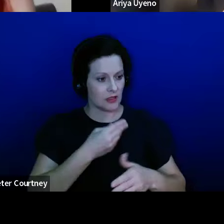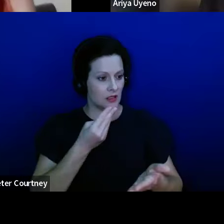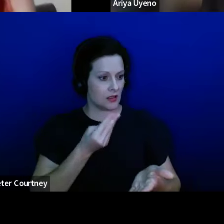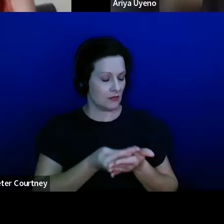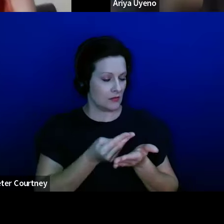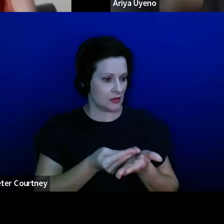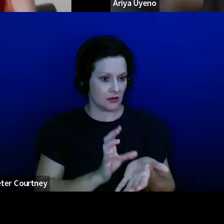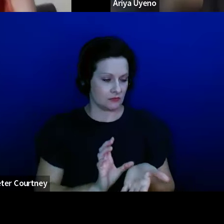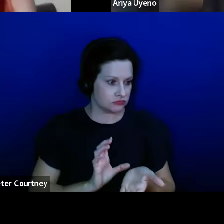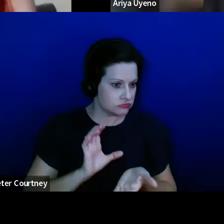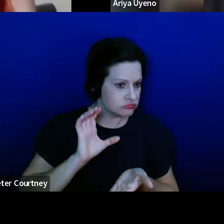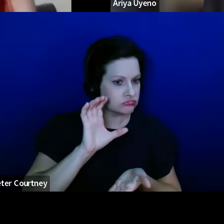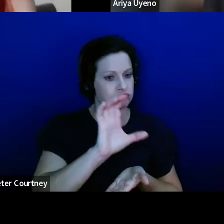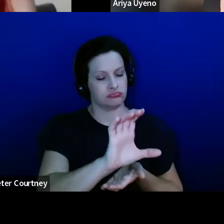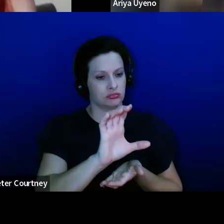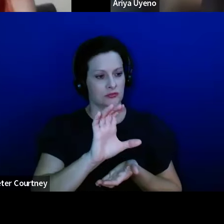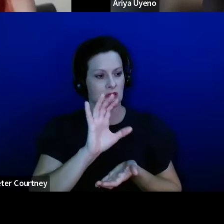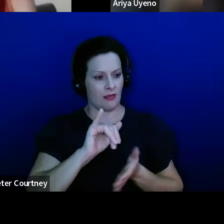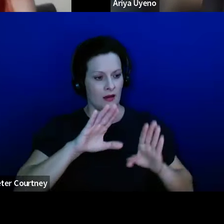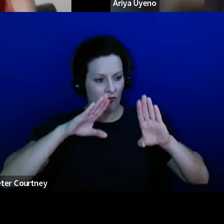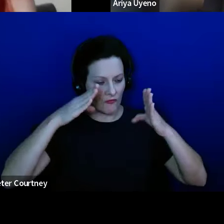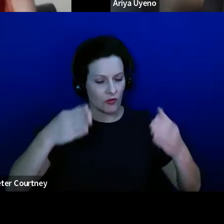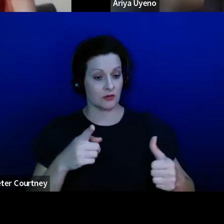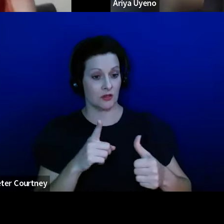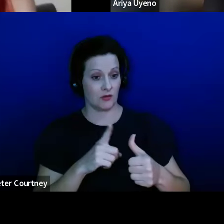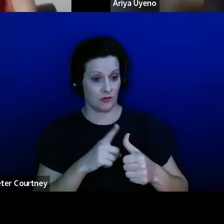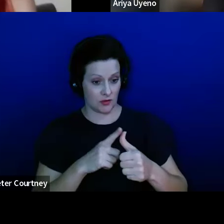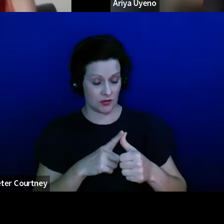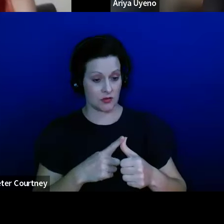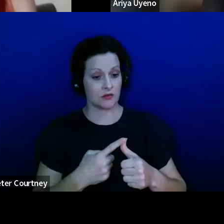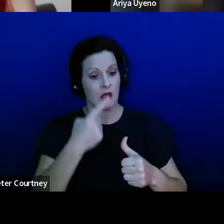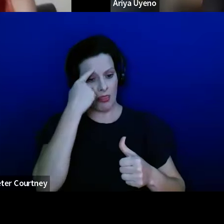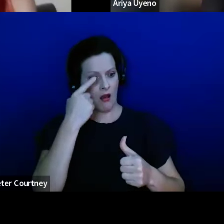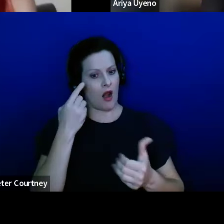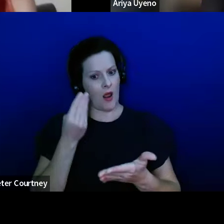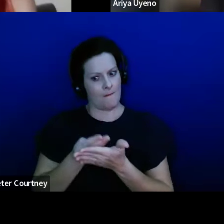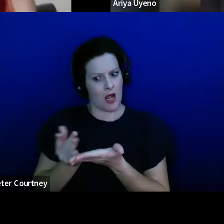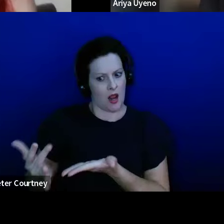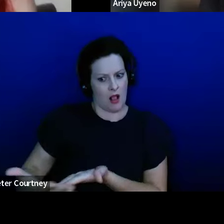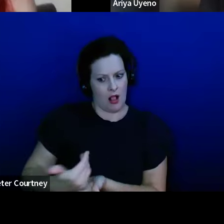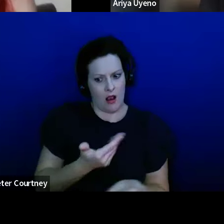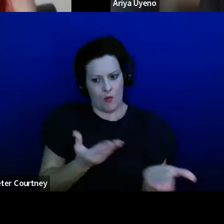it should be in a field that A, I thought made a lot of money that I could bring back home and B,